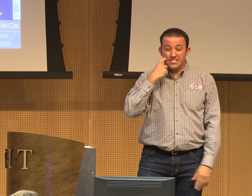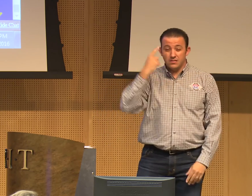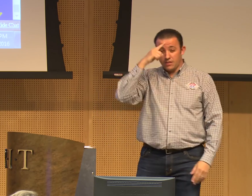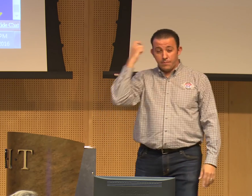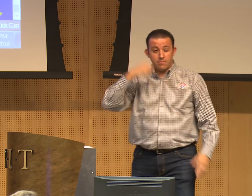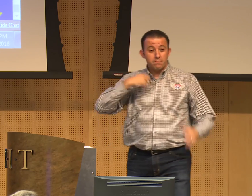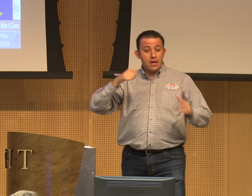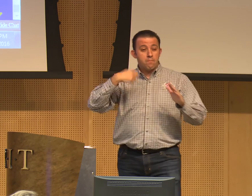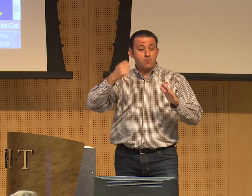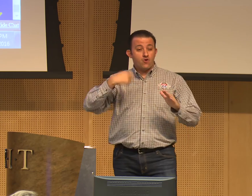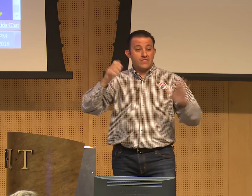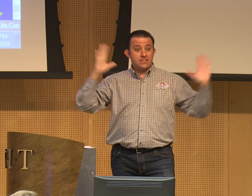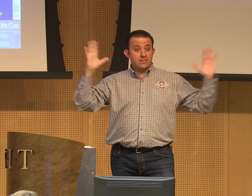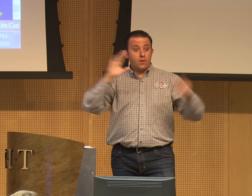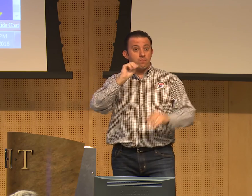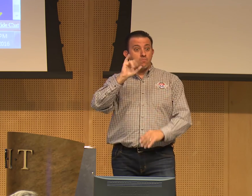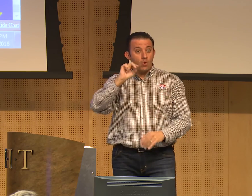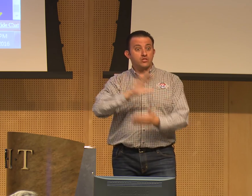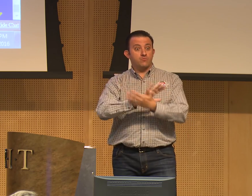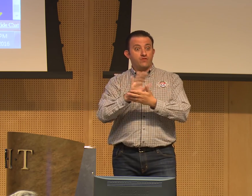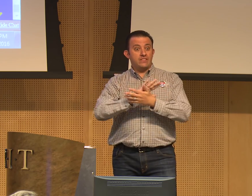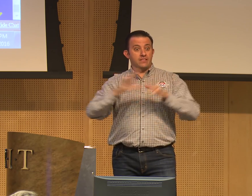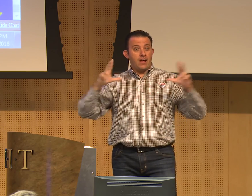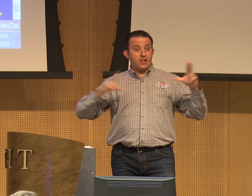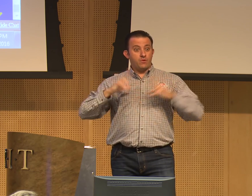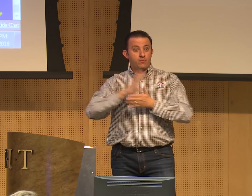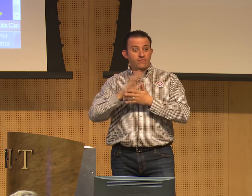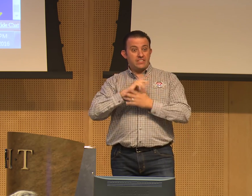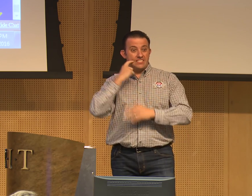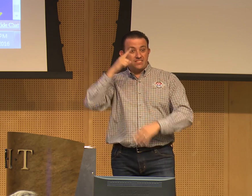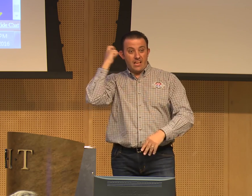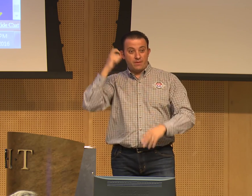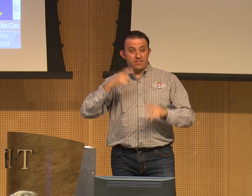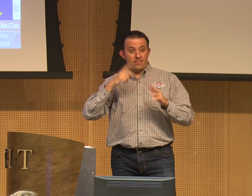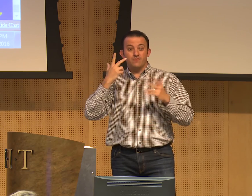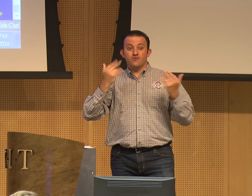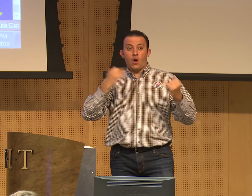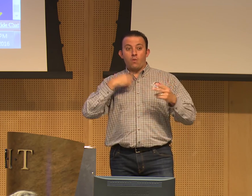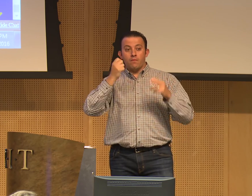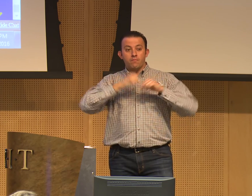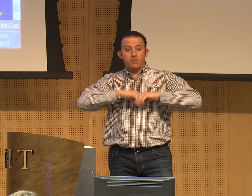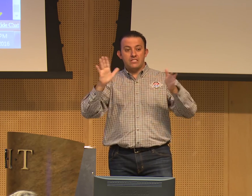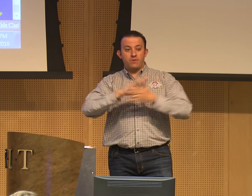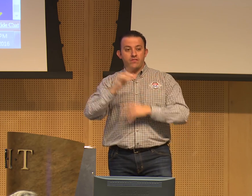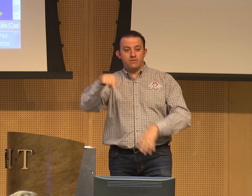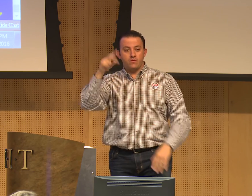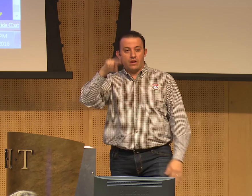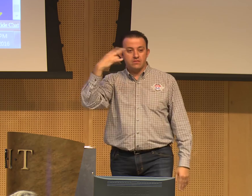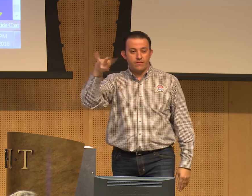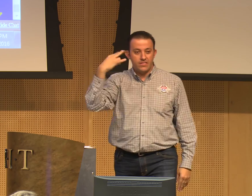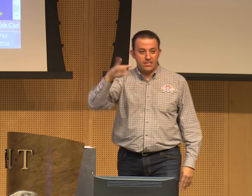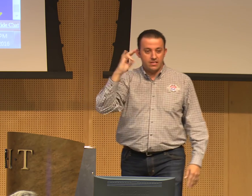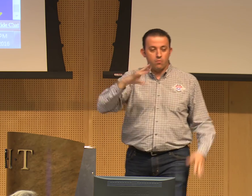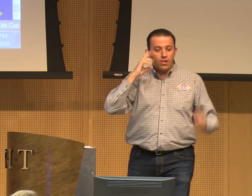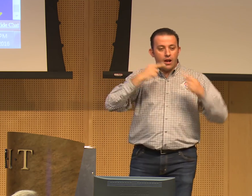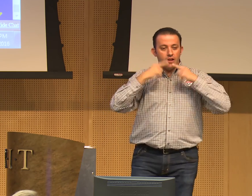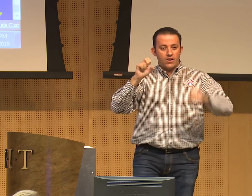This past summer, Heidi made a motion picture, a Hollywood movie this past summer, and so we hope to release that in 2017.